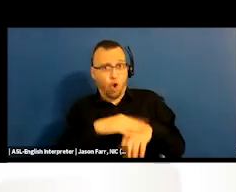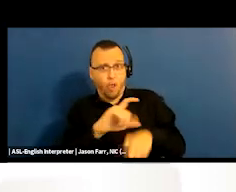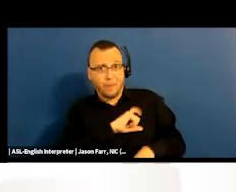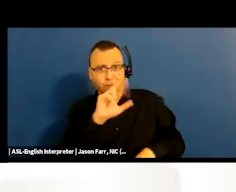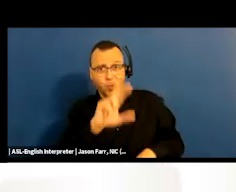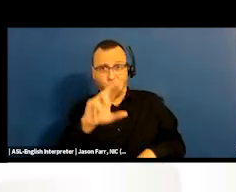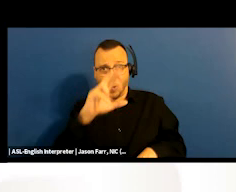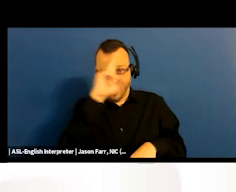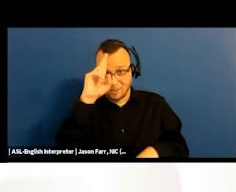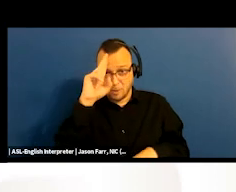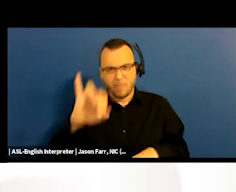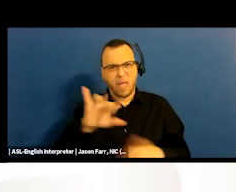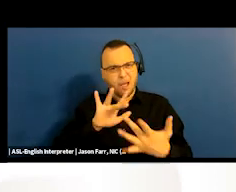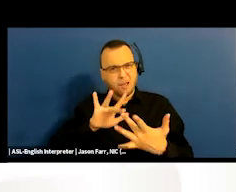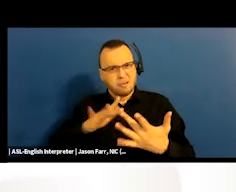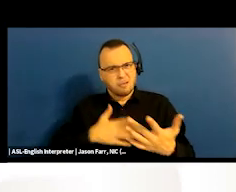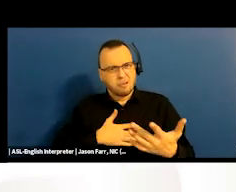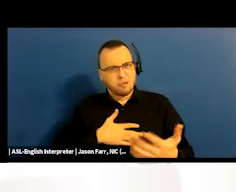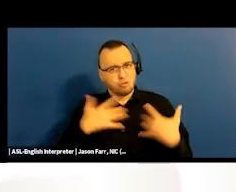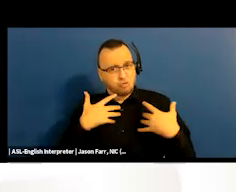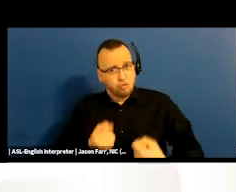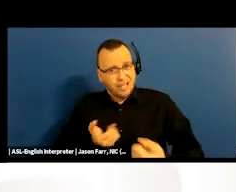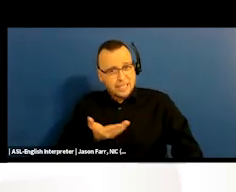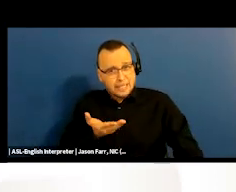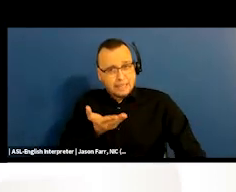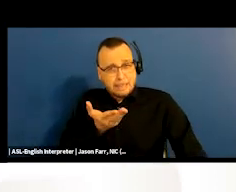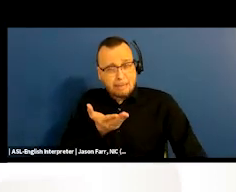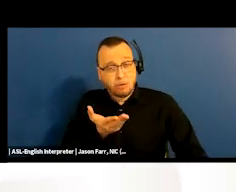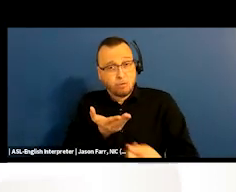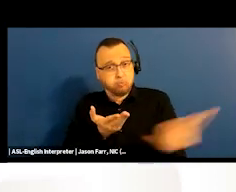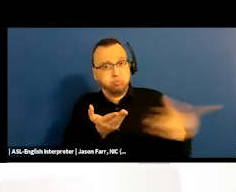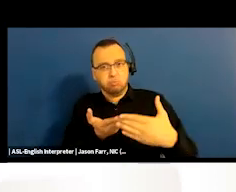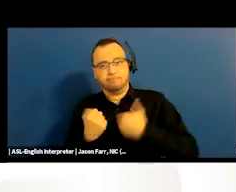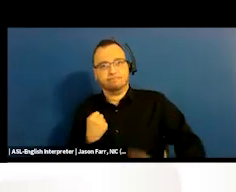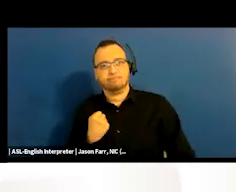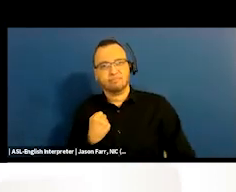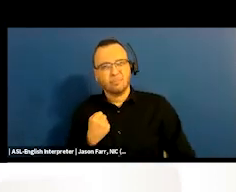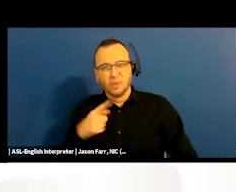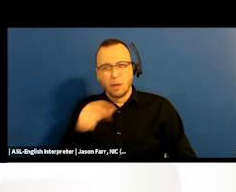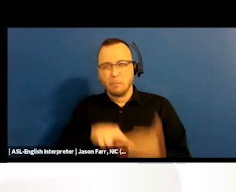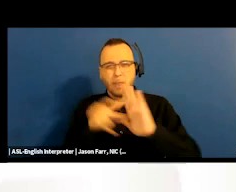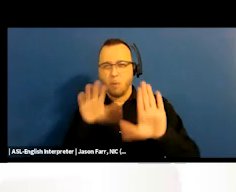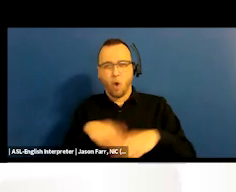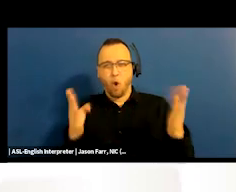and when not to. But the big thing is to not just jump to that, especially if it's someone you're working with and they think as soon as you see them